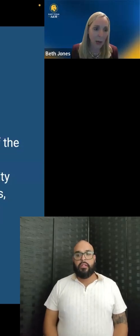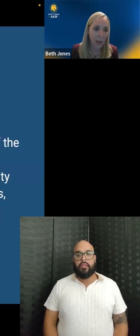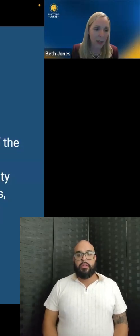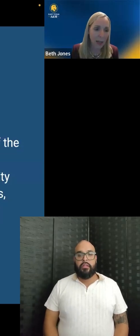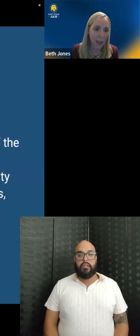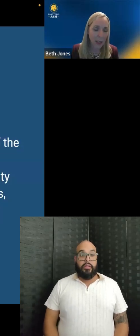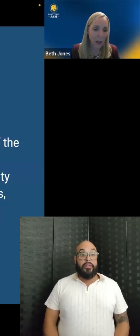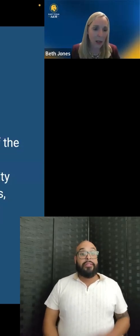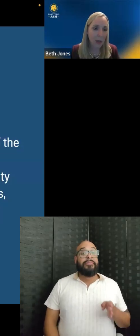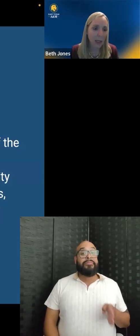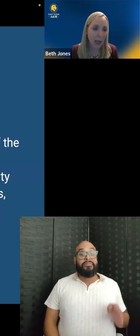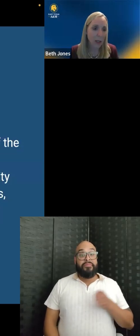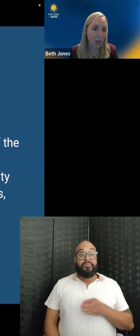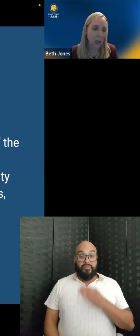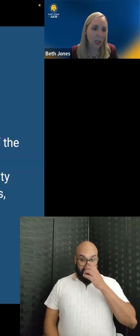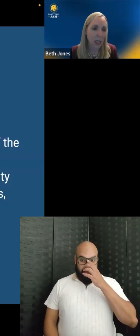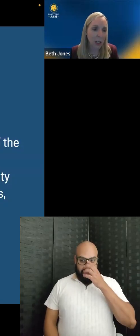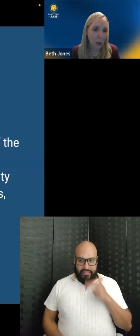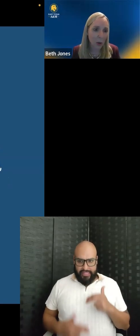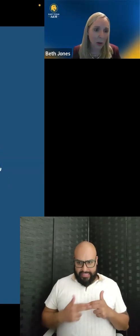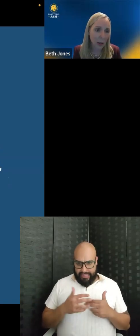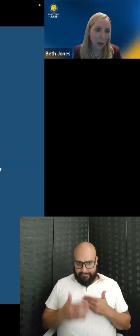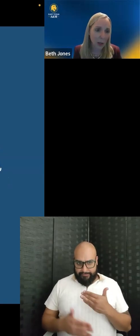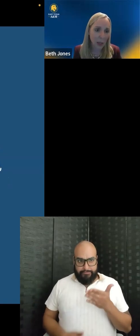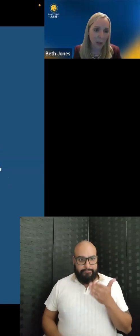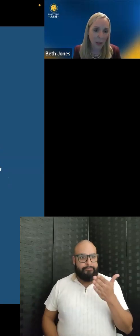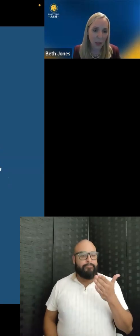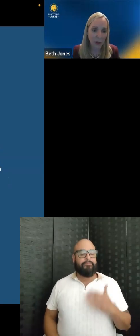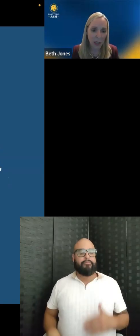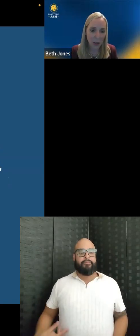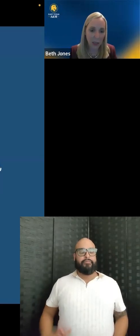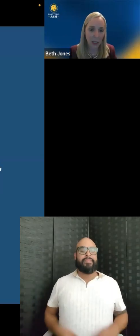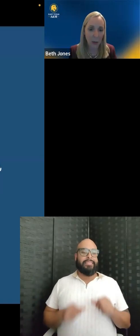All right. And the next couple of slides just continue on the definition of SLD.